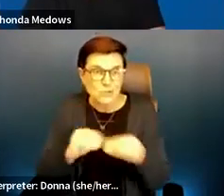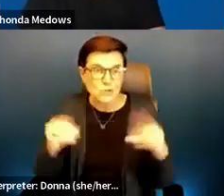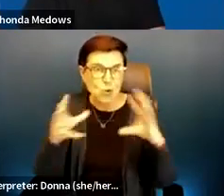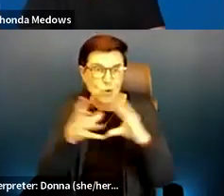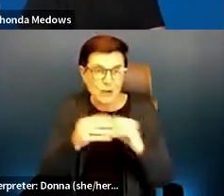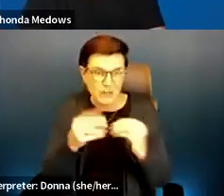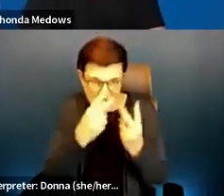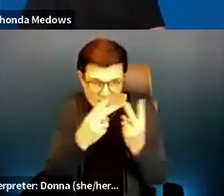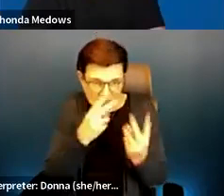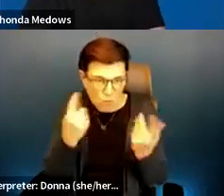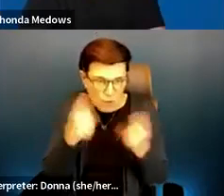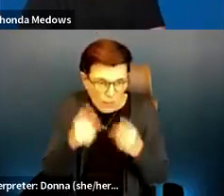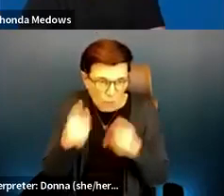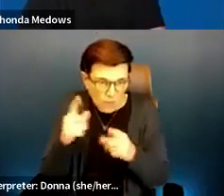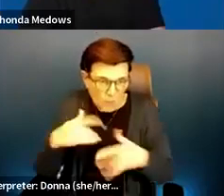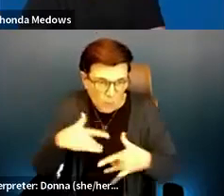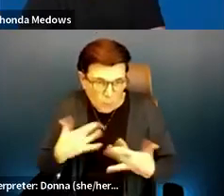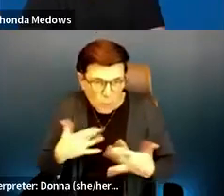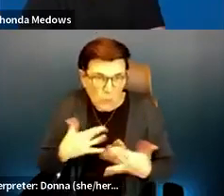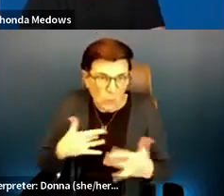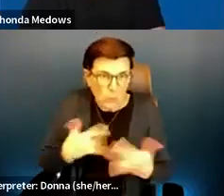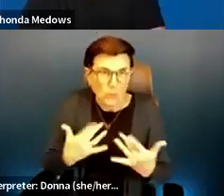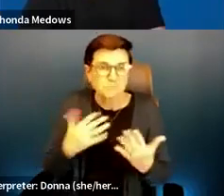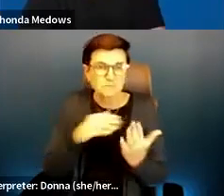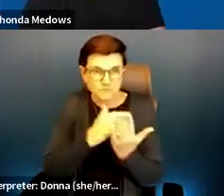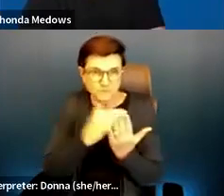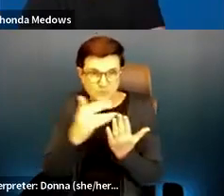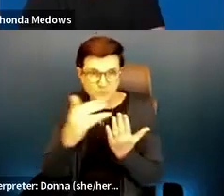and I love the way you unfolded the things that went wrong.